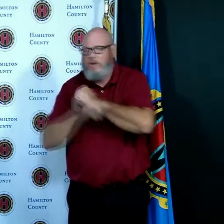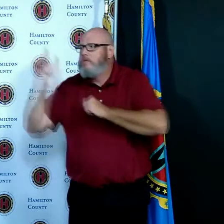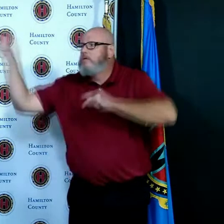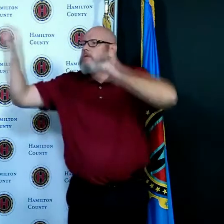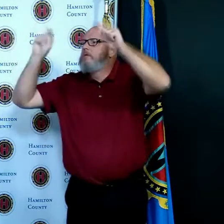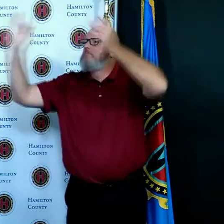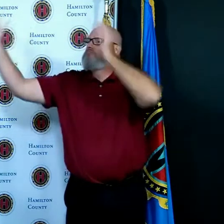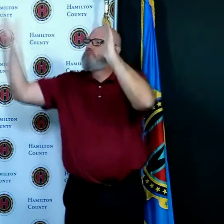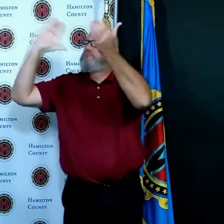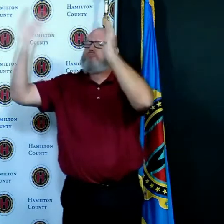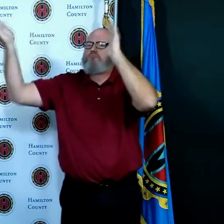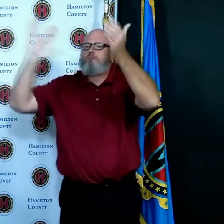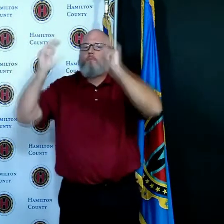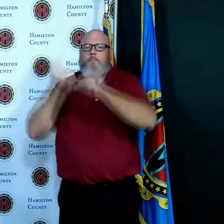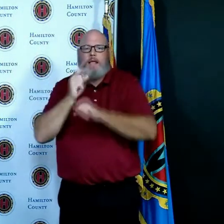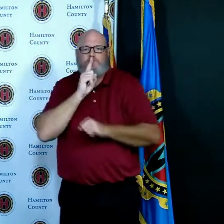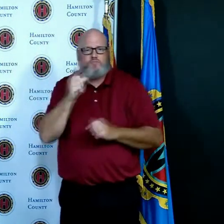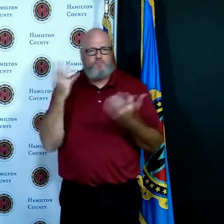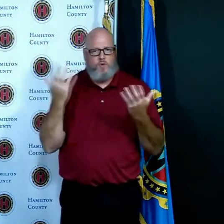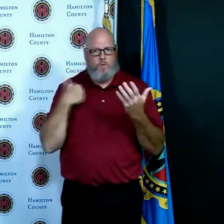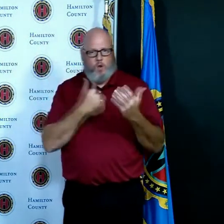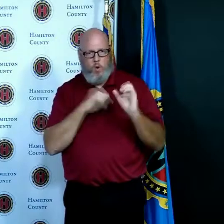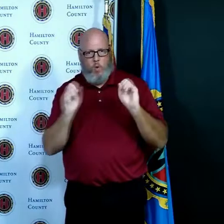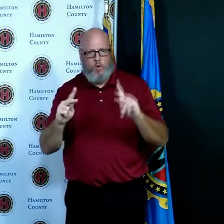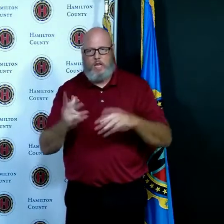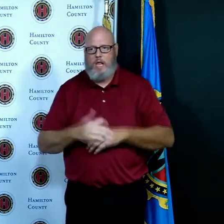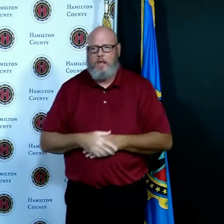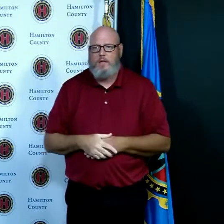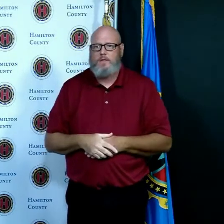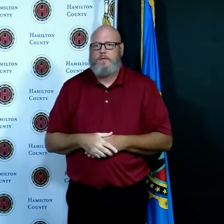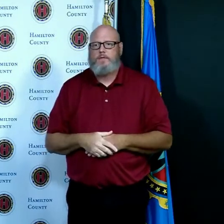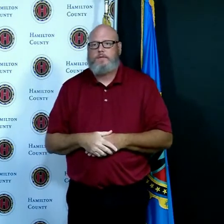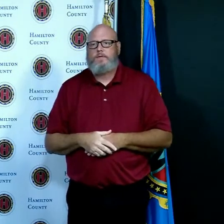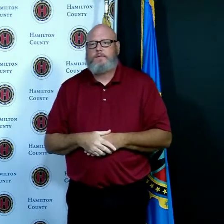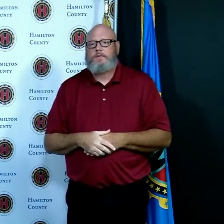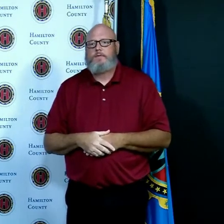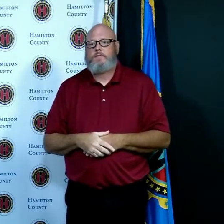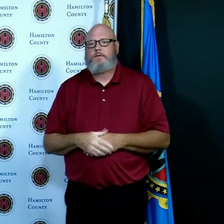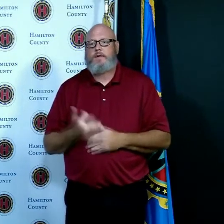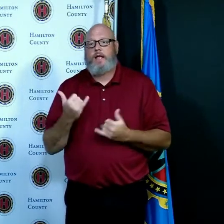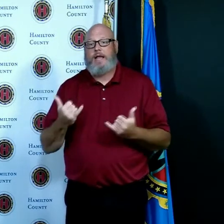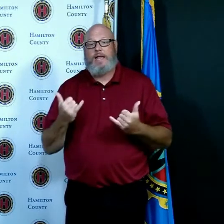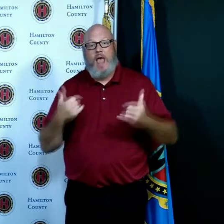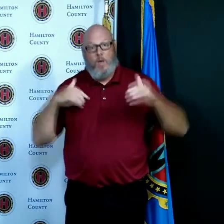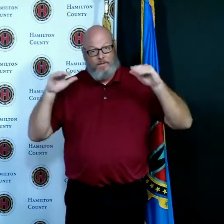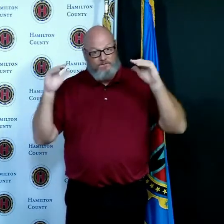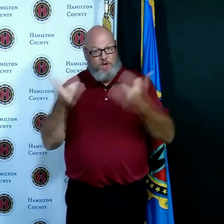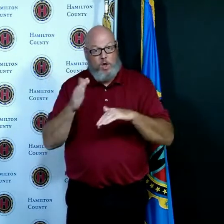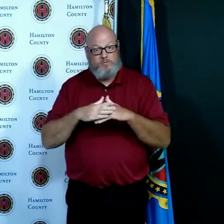Halloween I was not here last week but there were several questions related to Halloween the Governor and the Director of Health